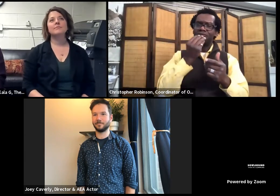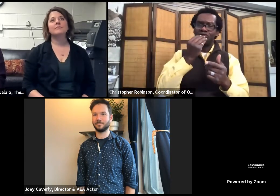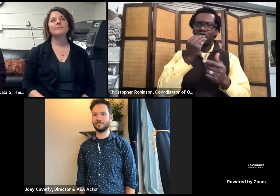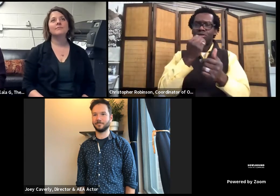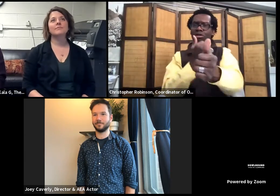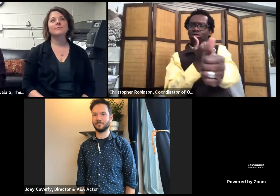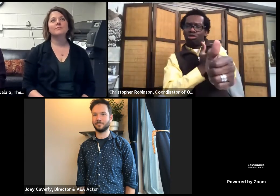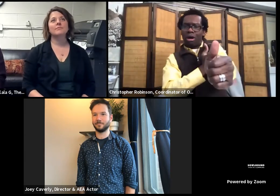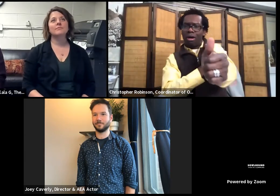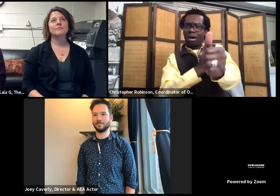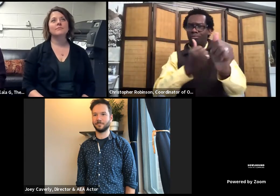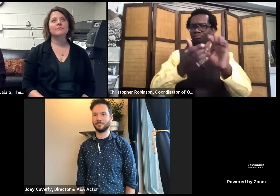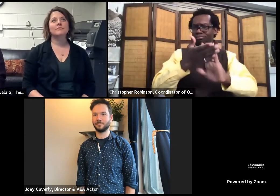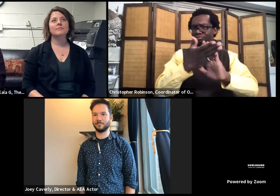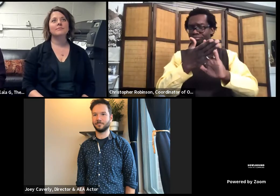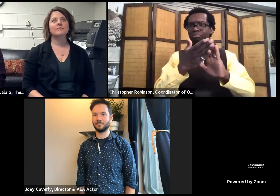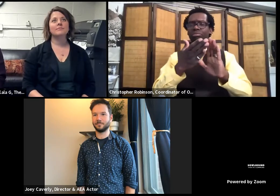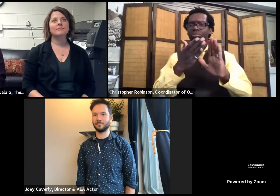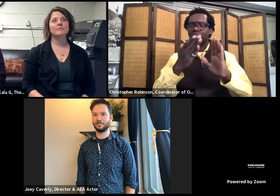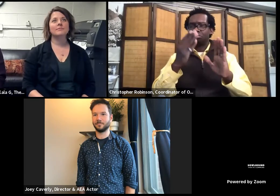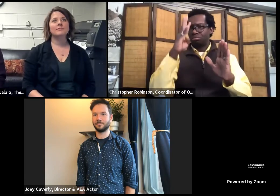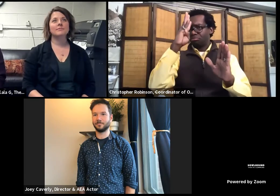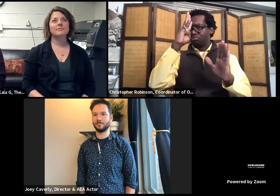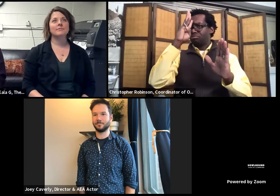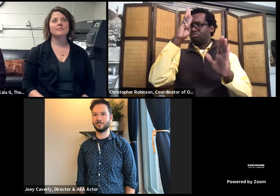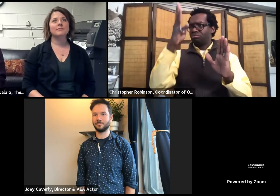the Food and Drug Administration, the FDA,